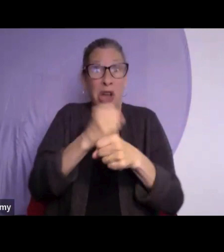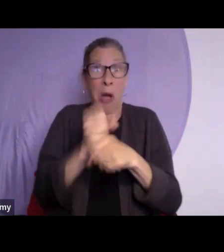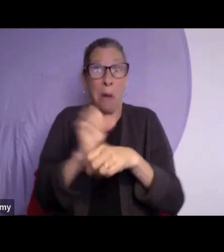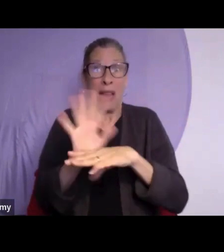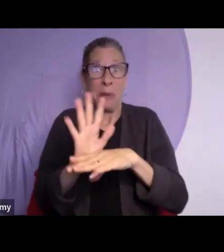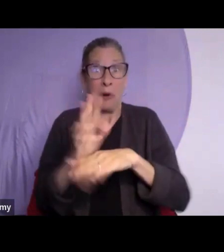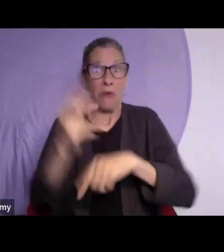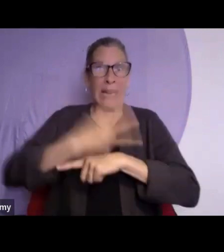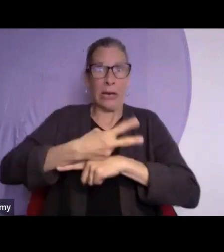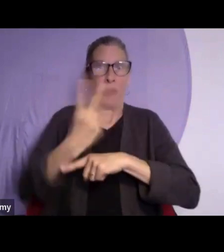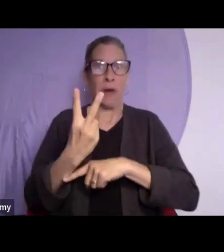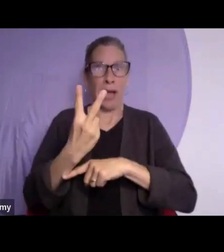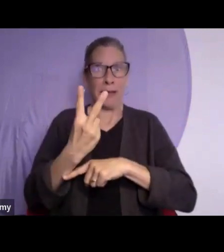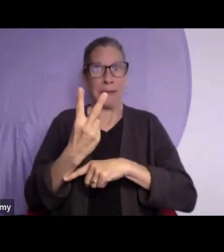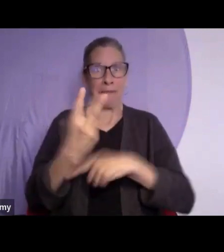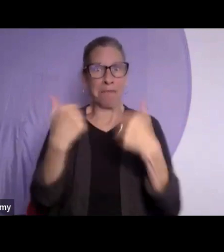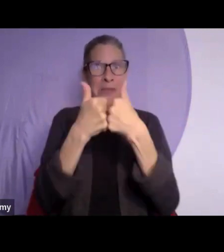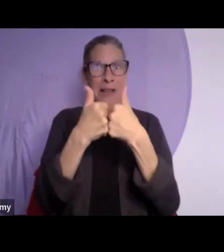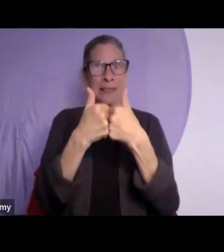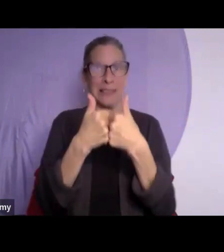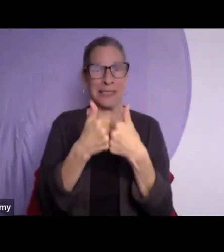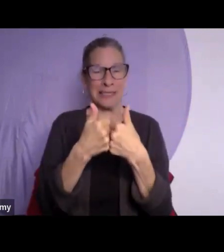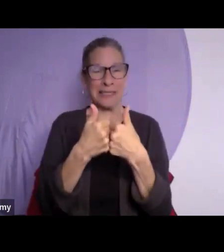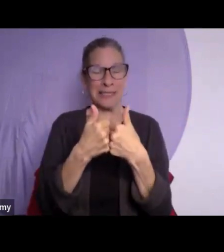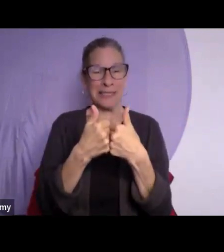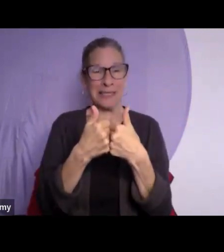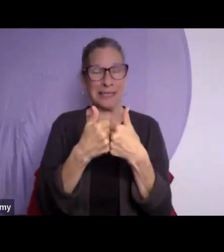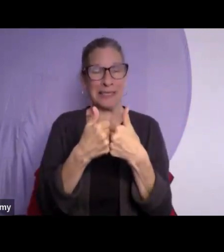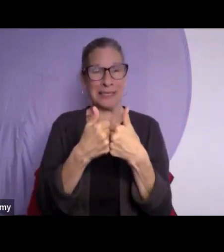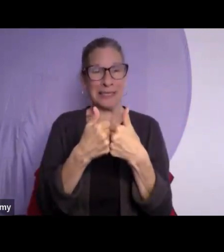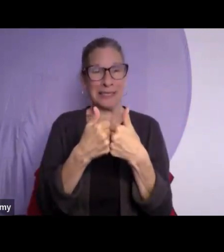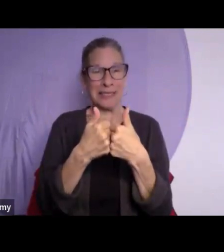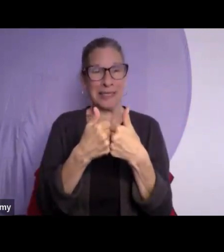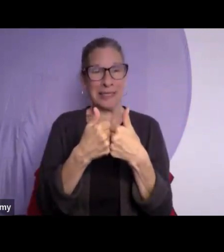challenge. And that's that's not the